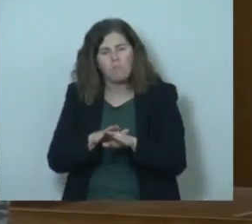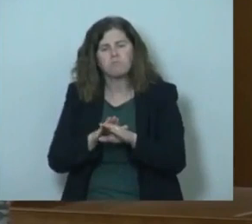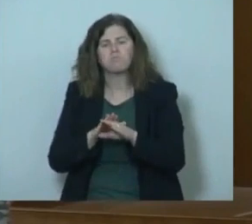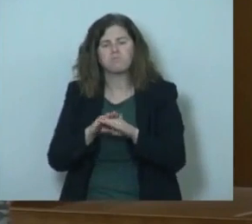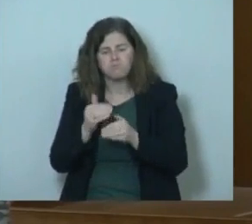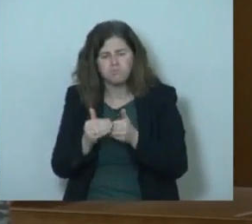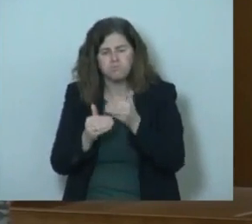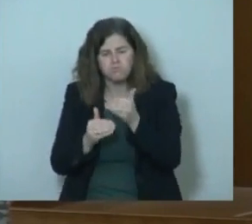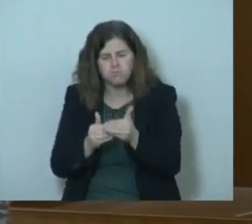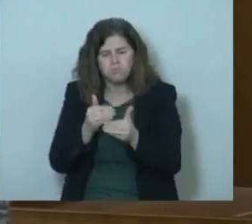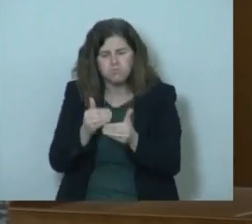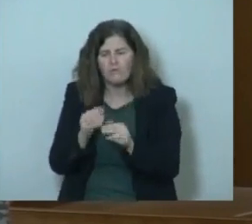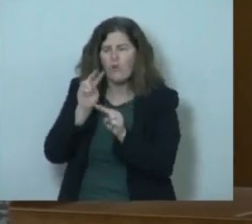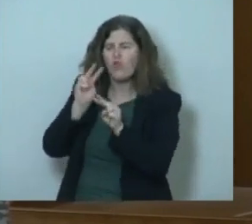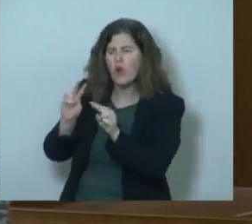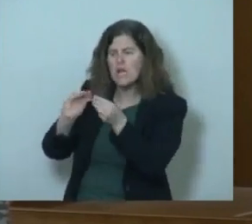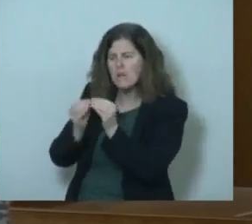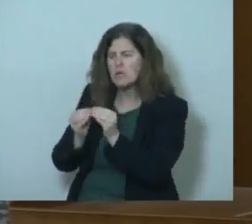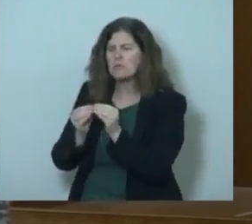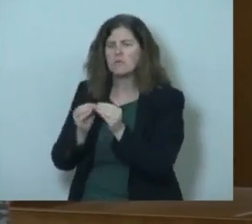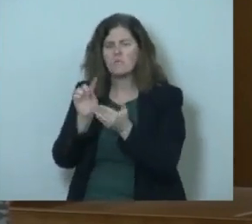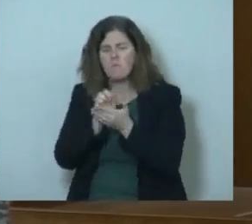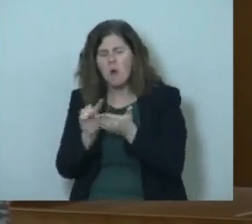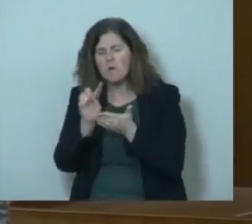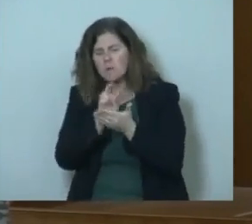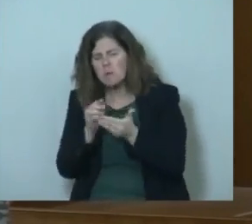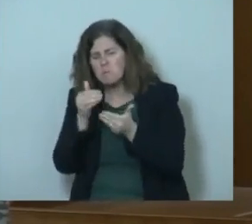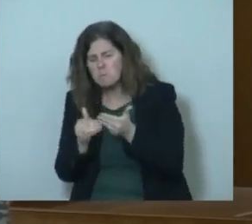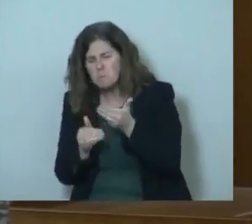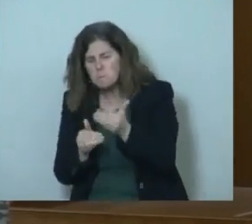JUST THE SAME, WE ARE NOT COMPLETELY TO REOPEN.